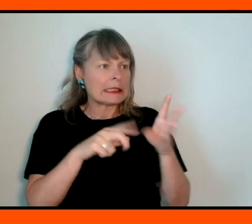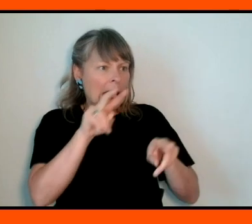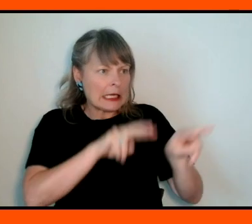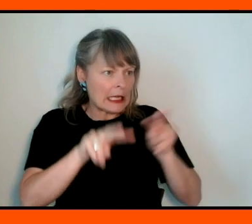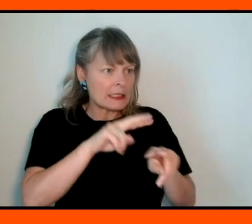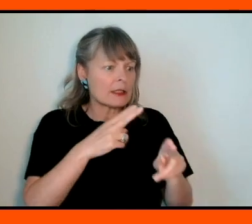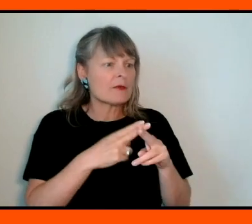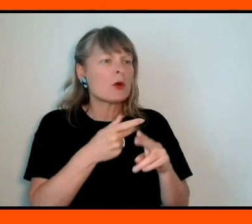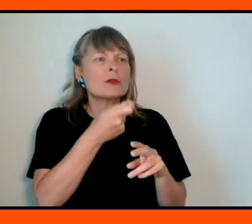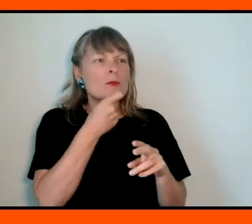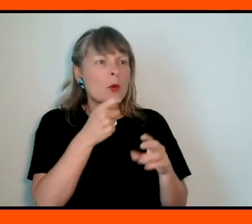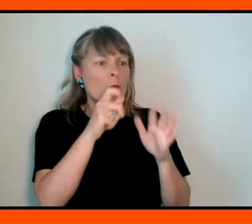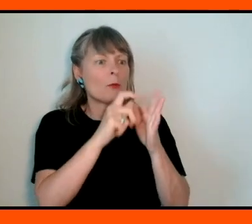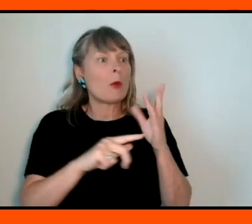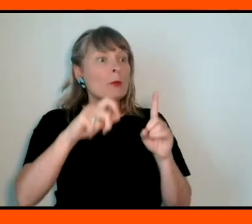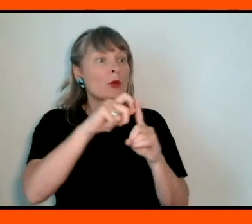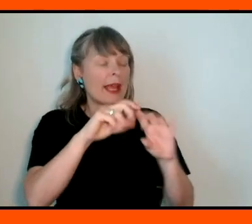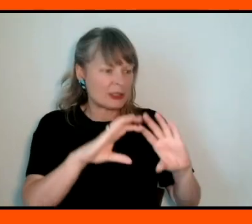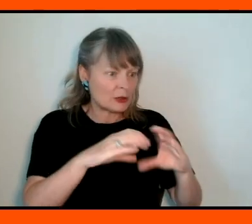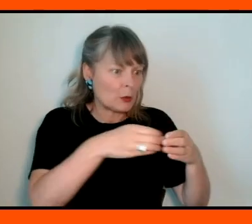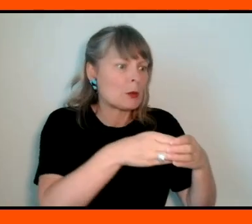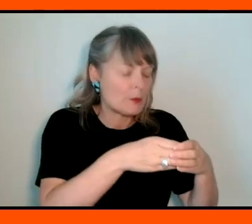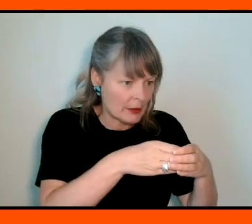and understanding this will help us assess the criterion.